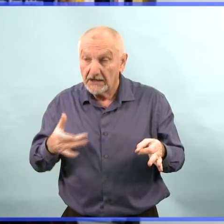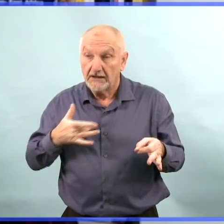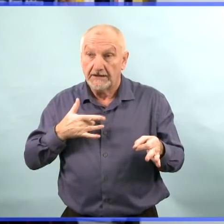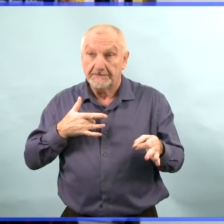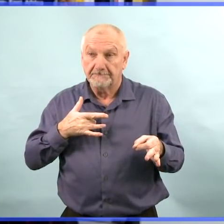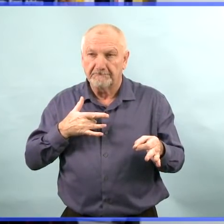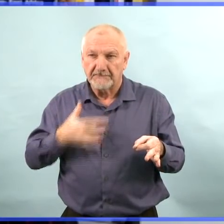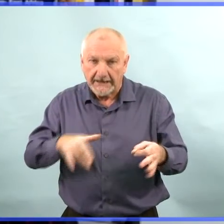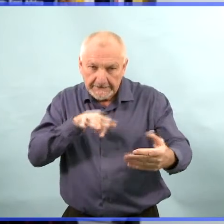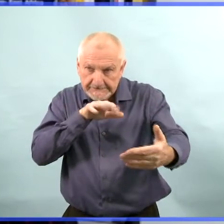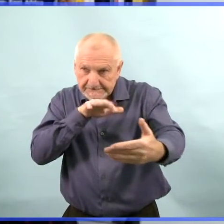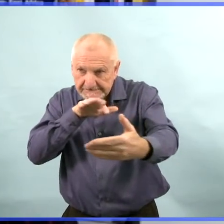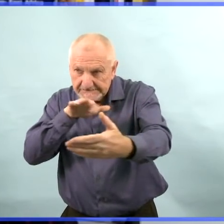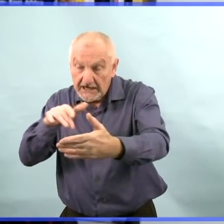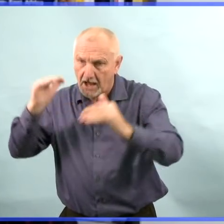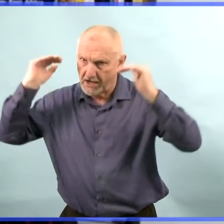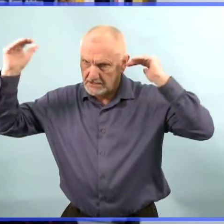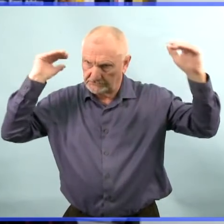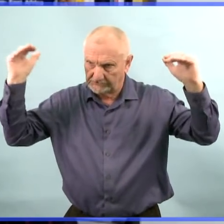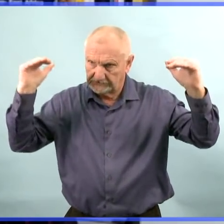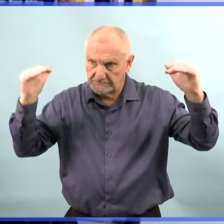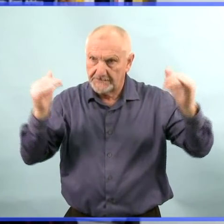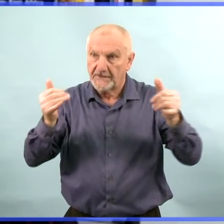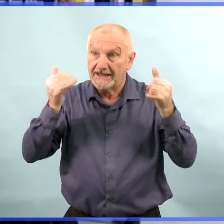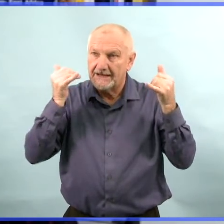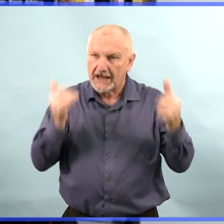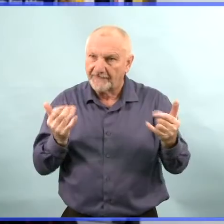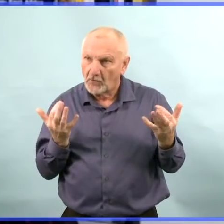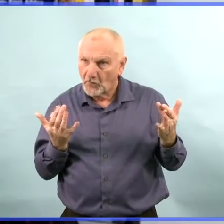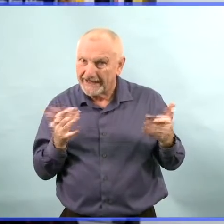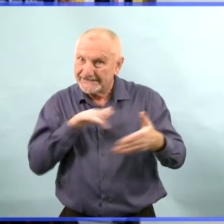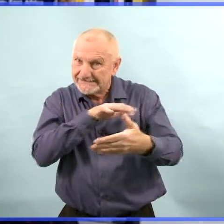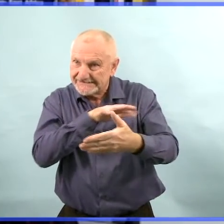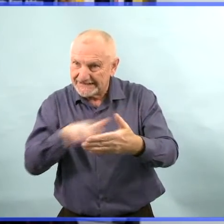are waiting on further information before we move forward with anyone under the age of 18.